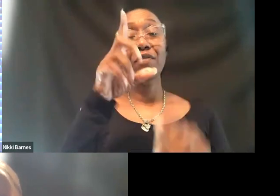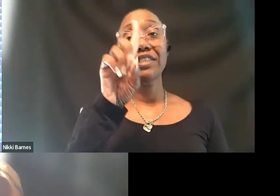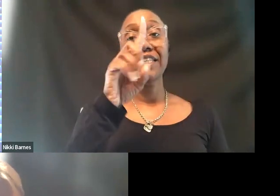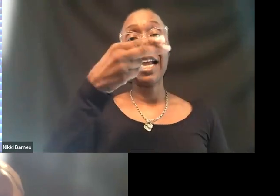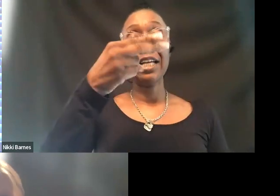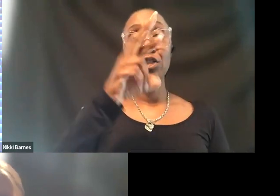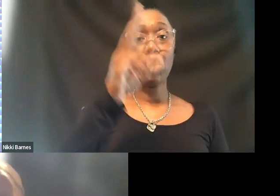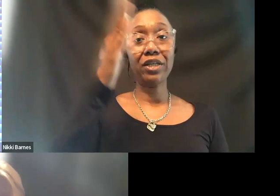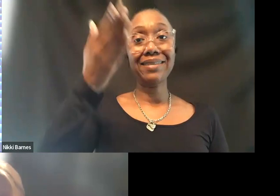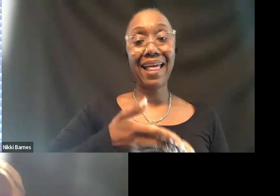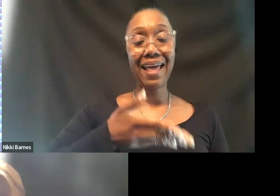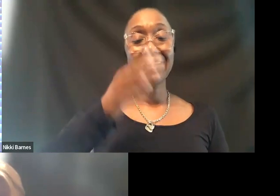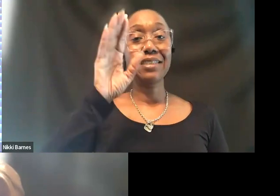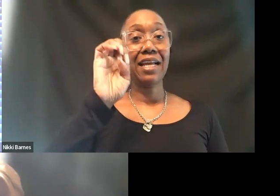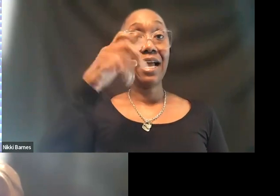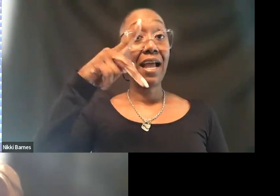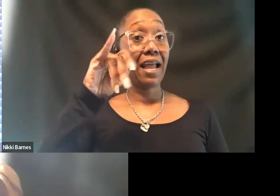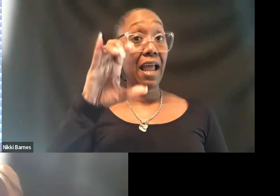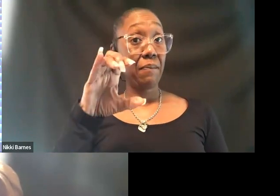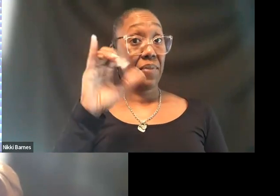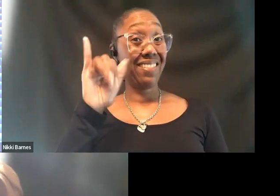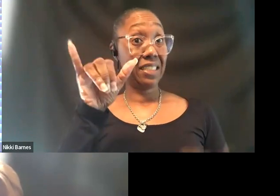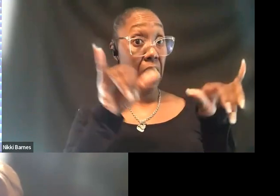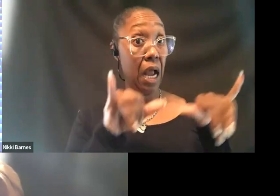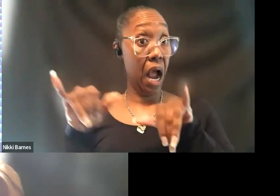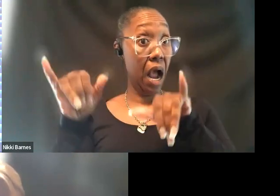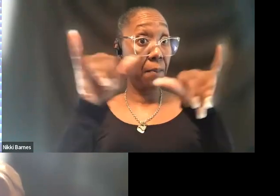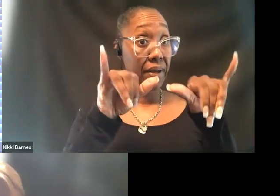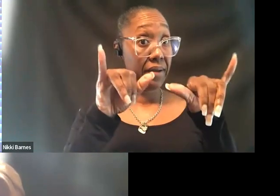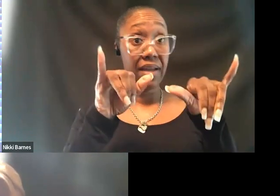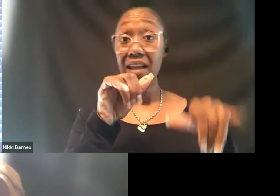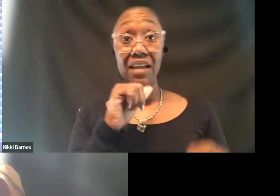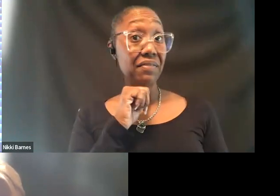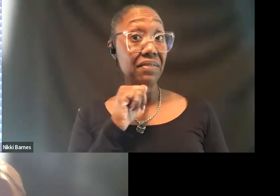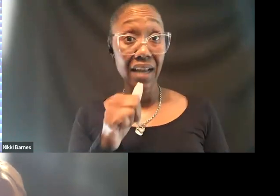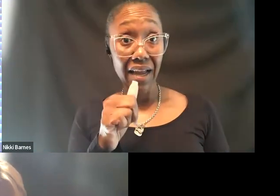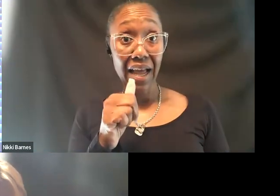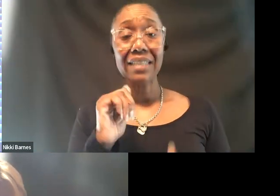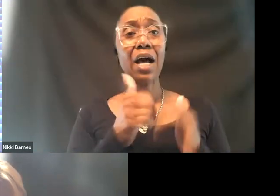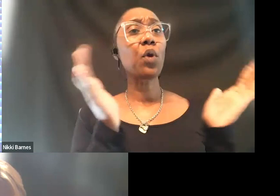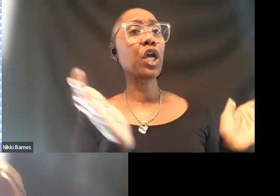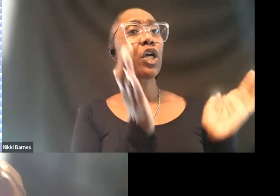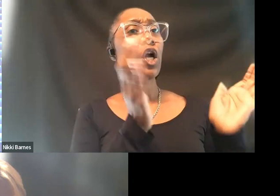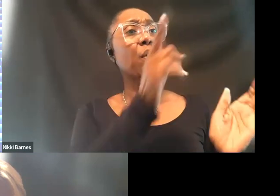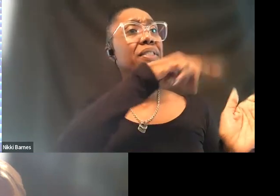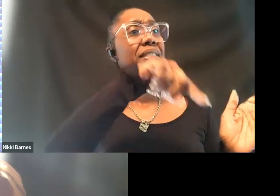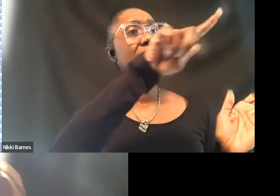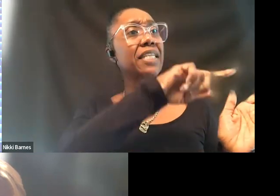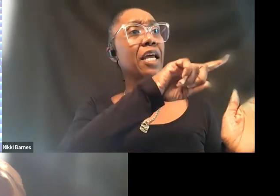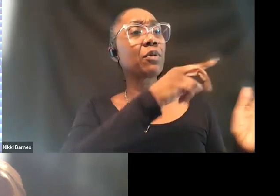Epic. Fairly common. If not, how do we encourage our healthcare providers to get on board?